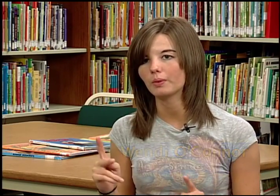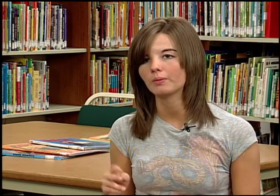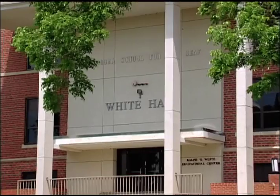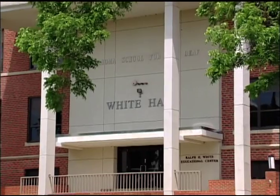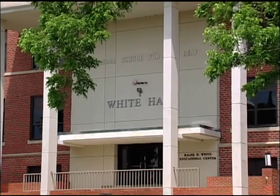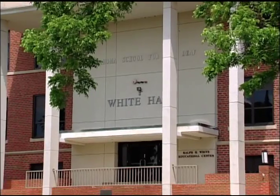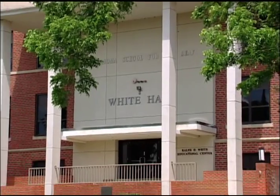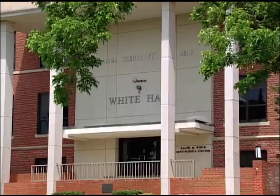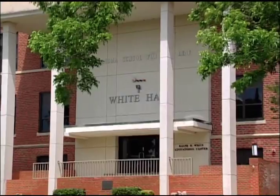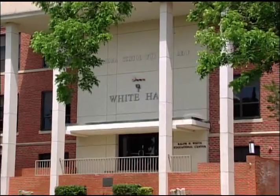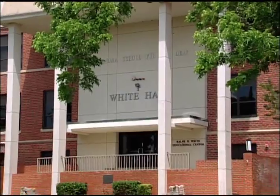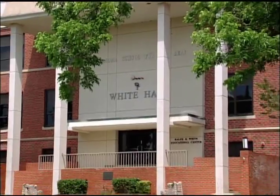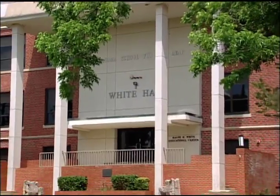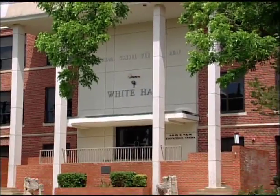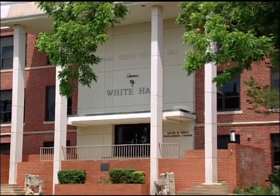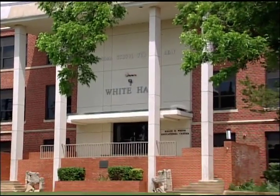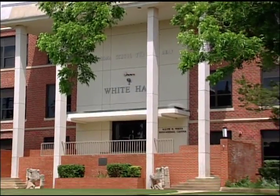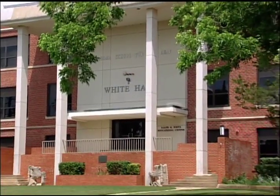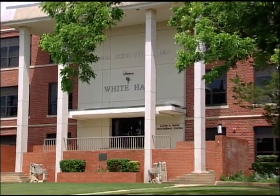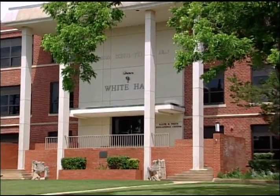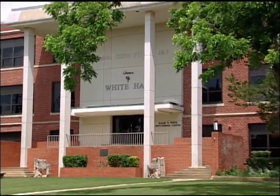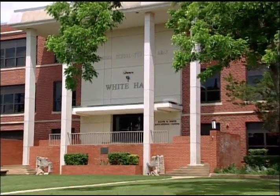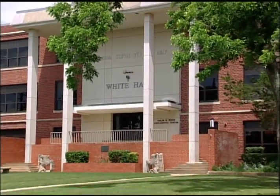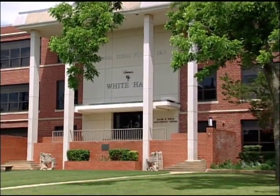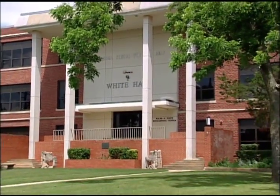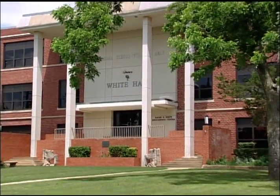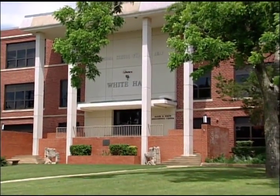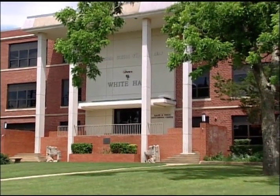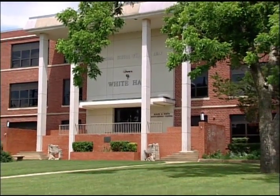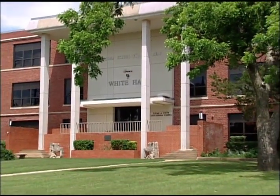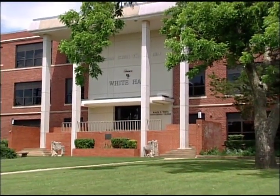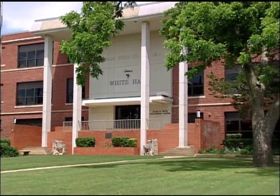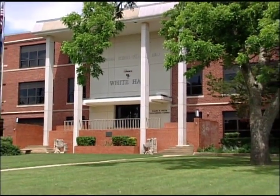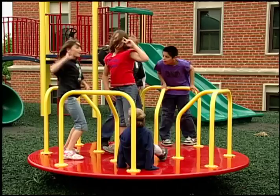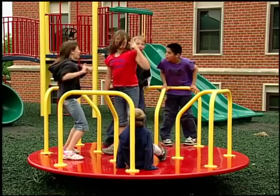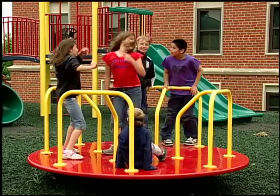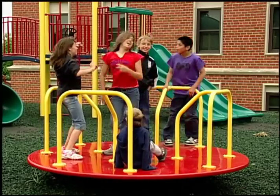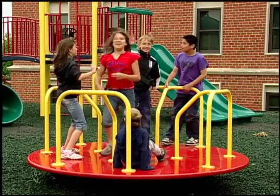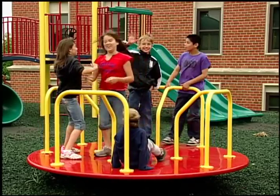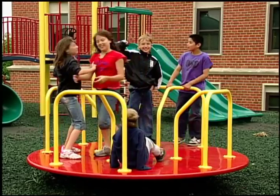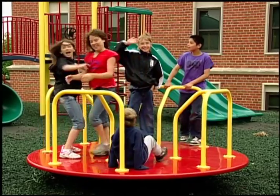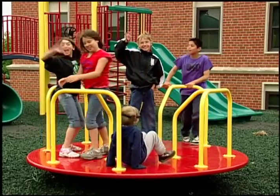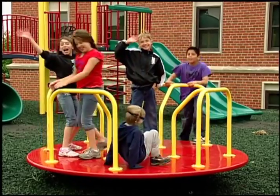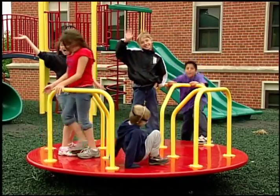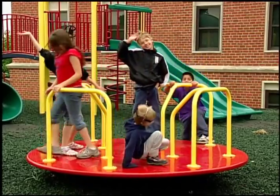(Announcer) The Oklahoma School for the Deaf in Sulphur provides educational services to students who are deaf and hard-of-hearing